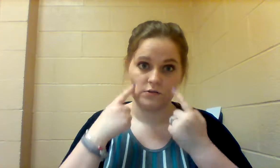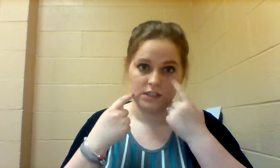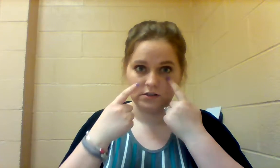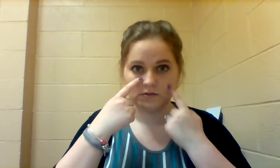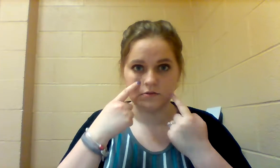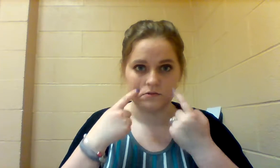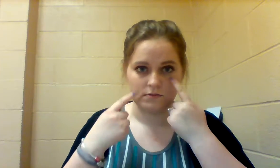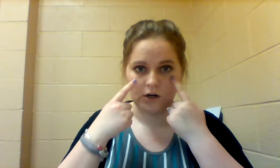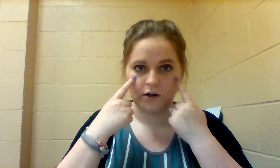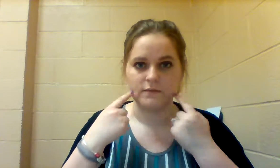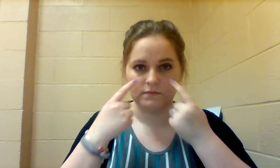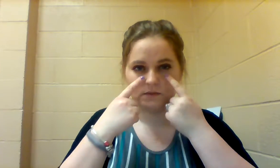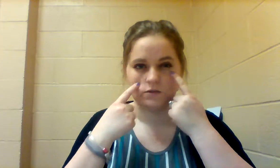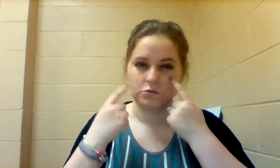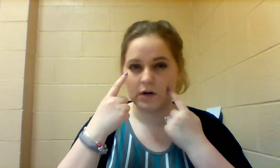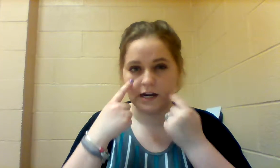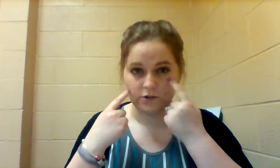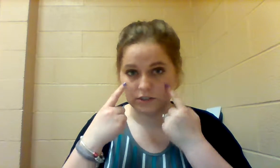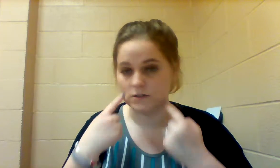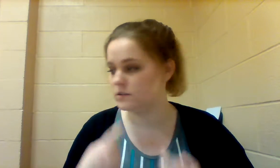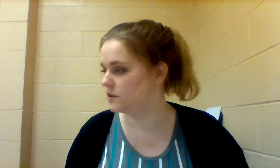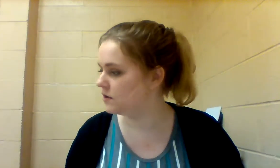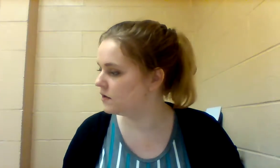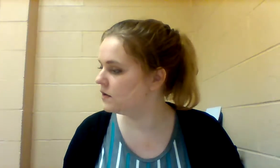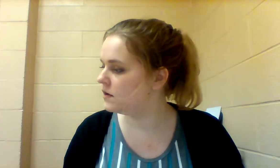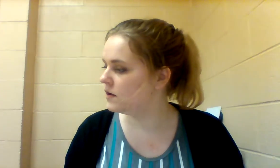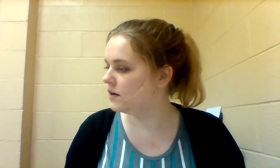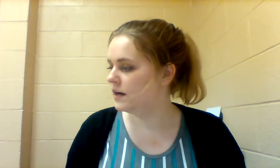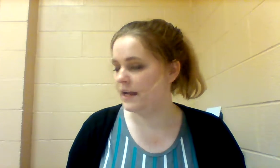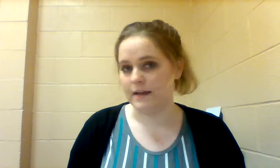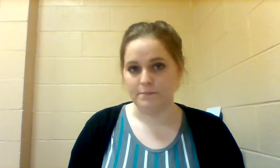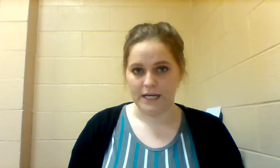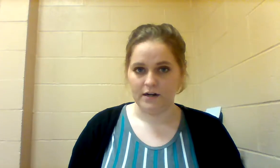tears are so CRY or TEARS